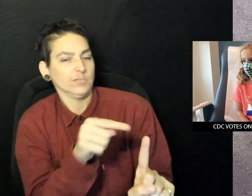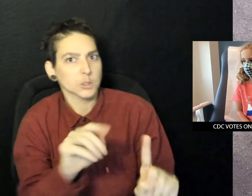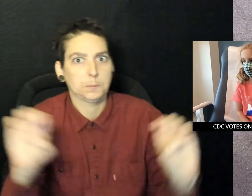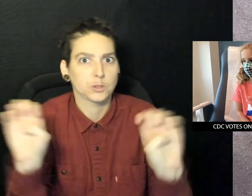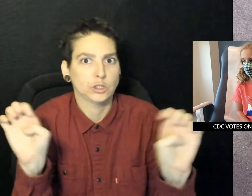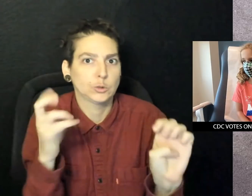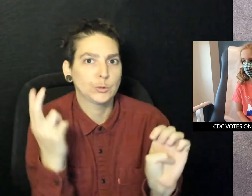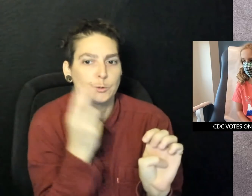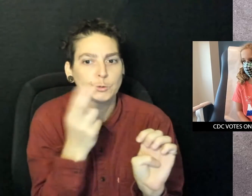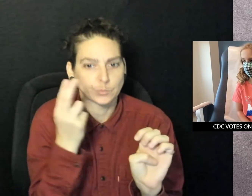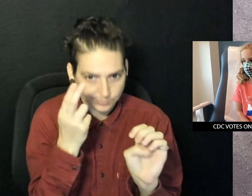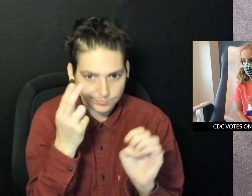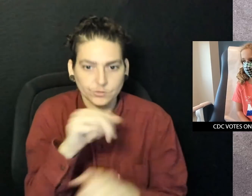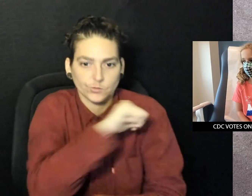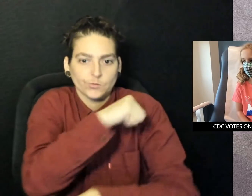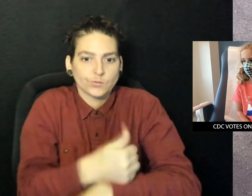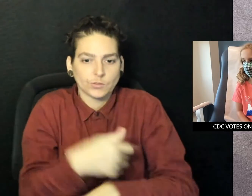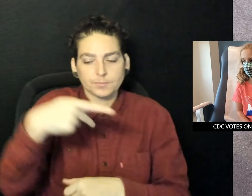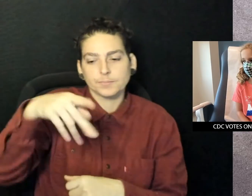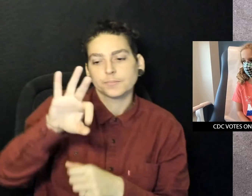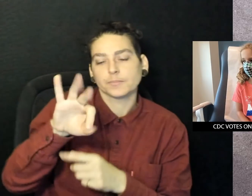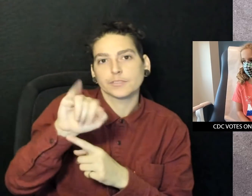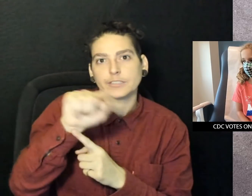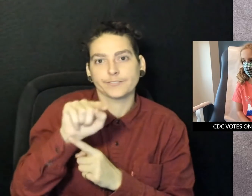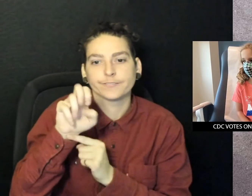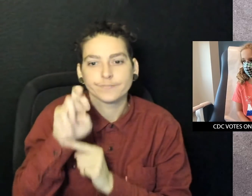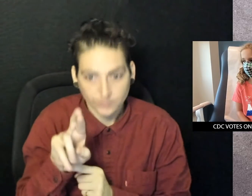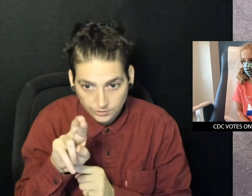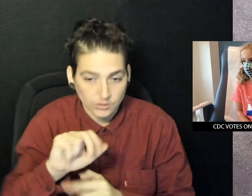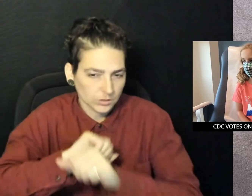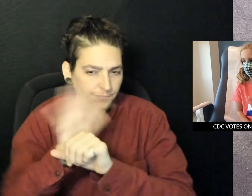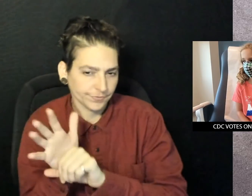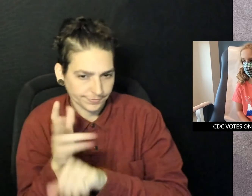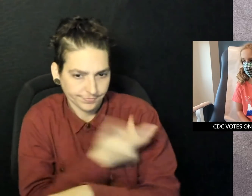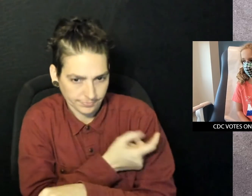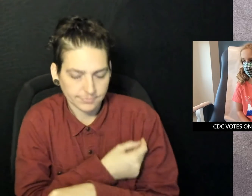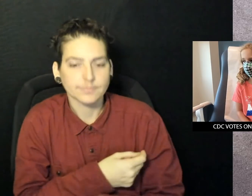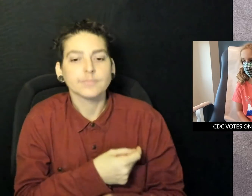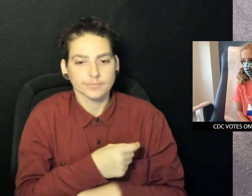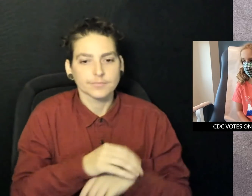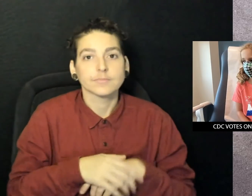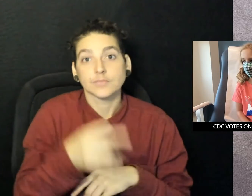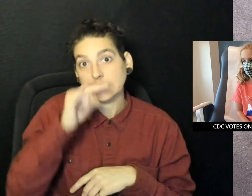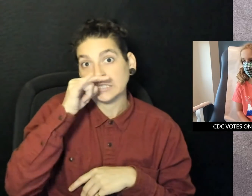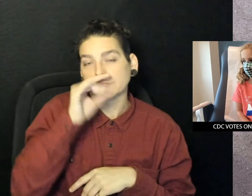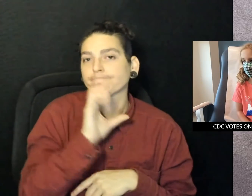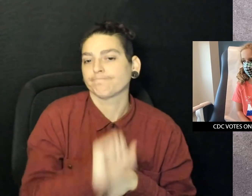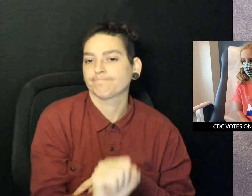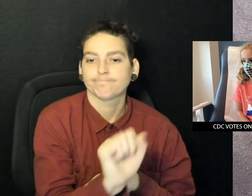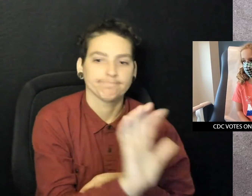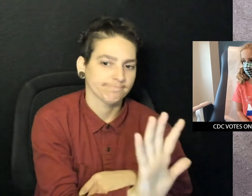are set to vote tomorrow on emergency use authorization of Pfizer's Covid 19 vaccine